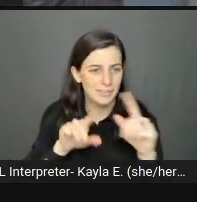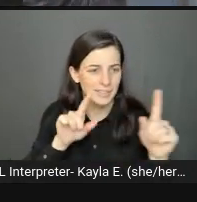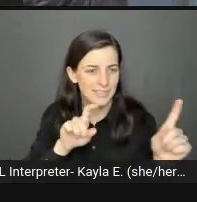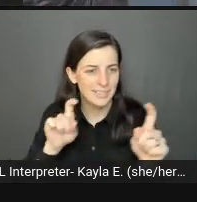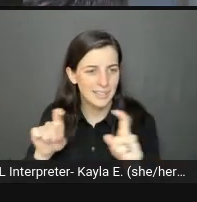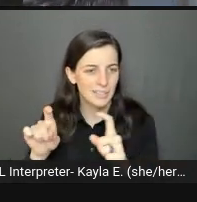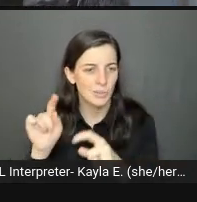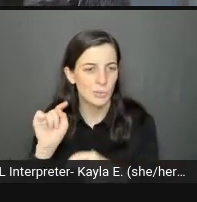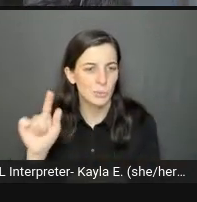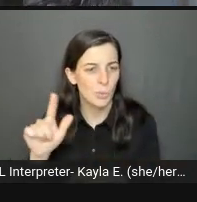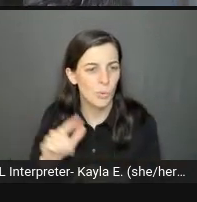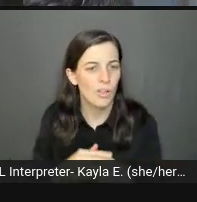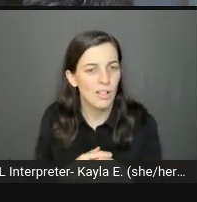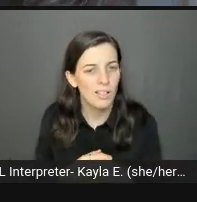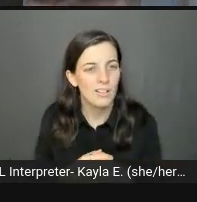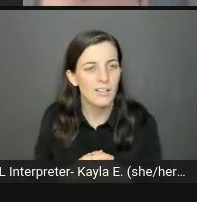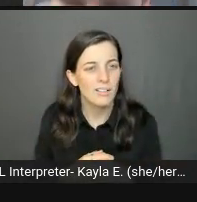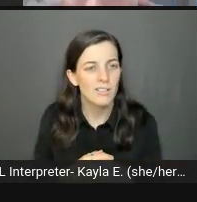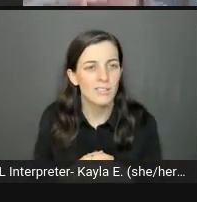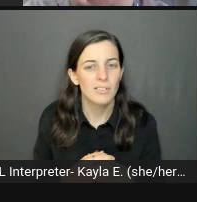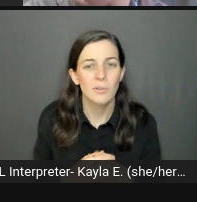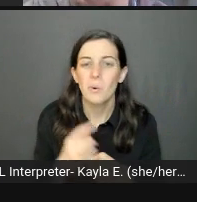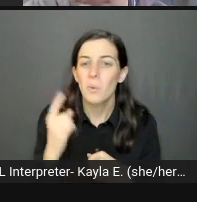One of the traps that is probably the easiest to fall in.